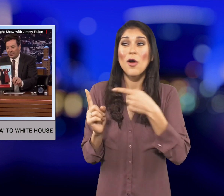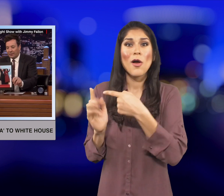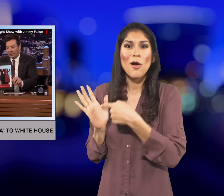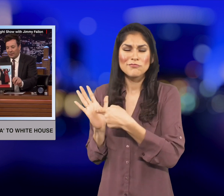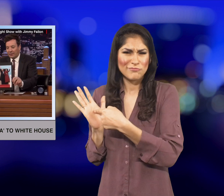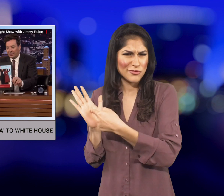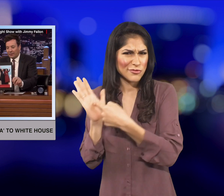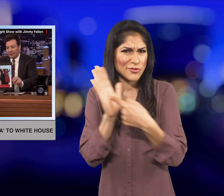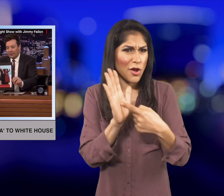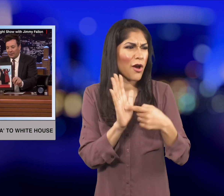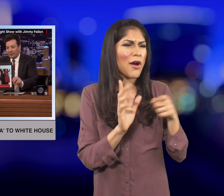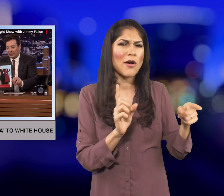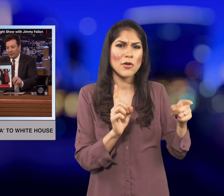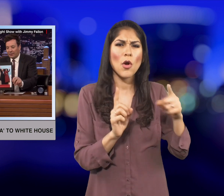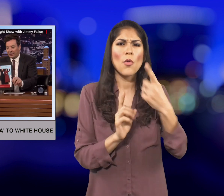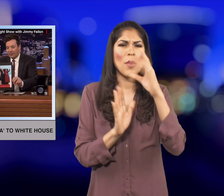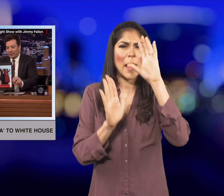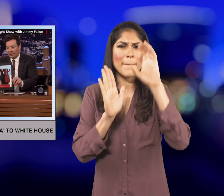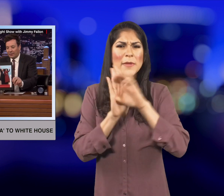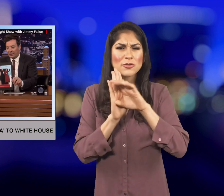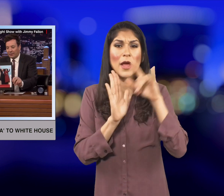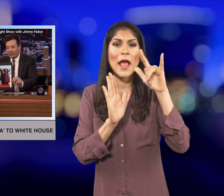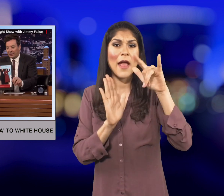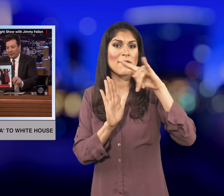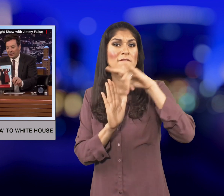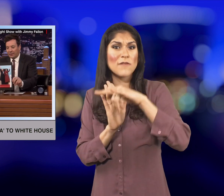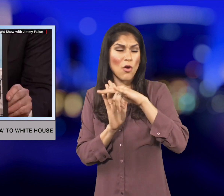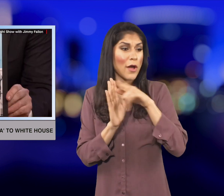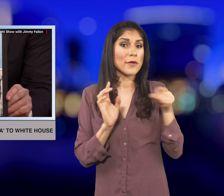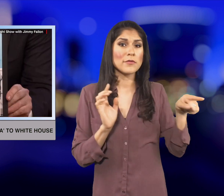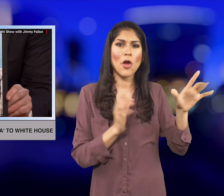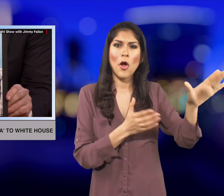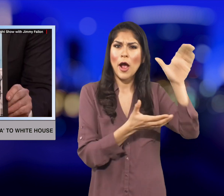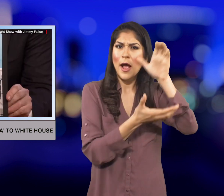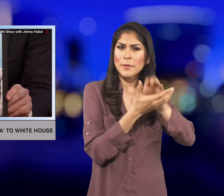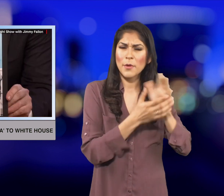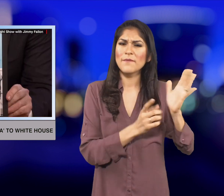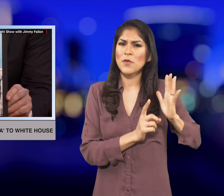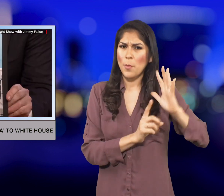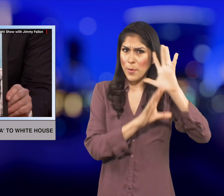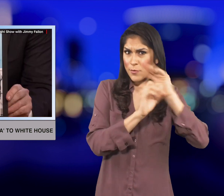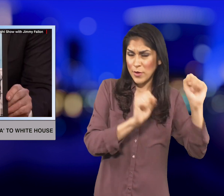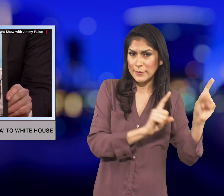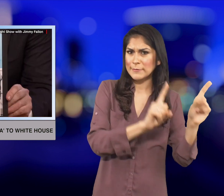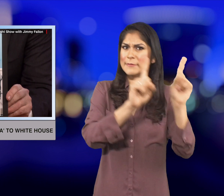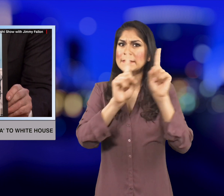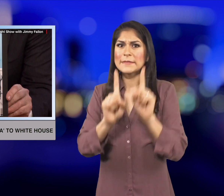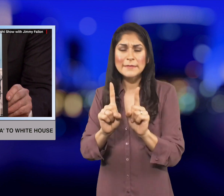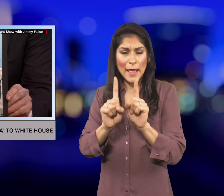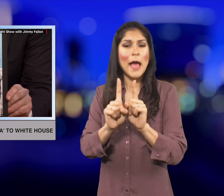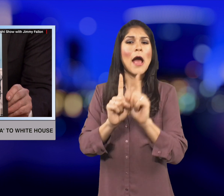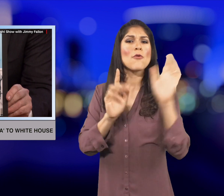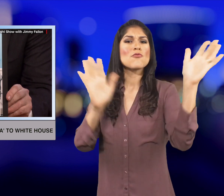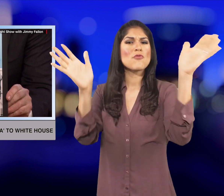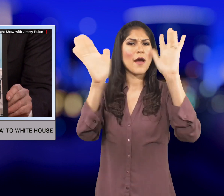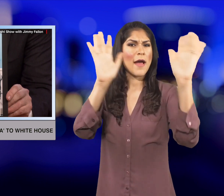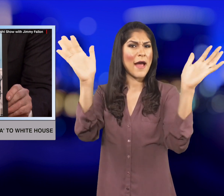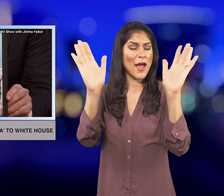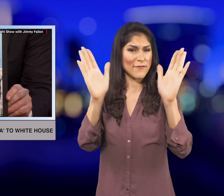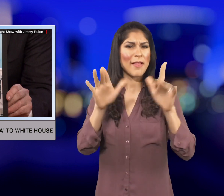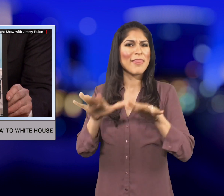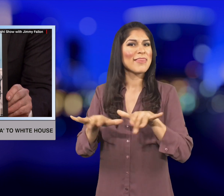Fallon showed the former First Lady a picture of her waving from Air Force One as she was